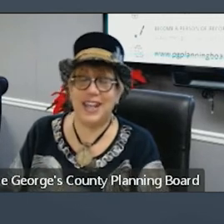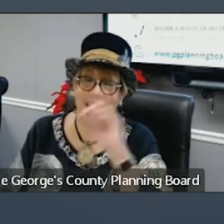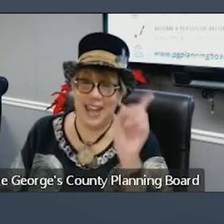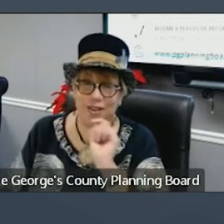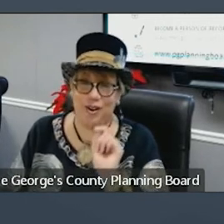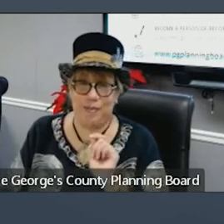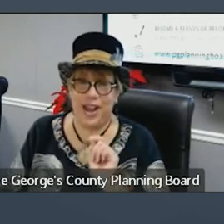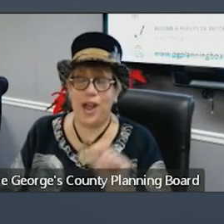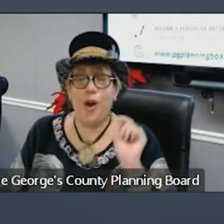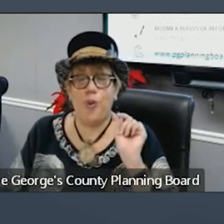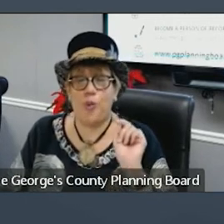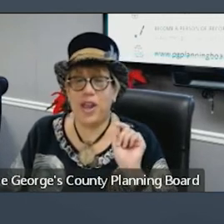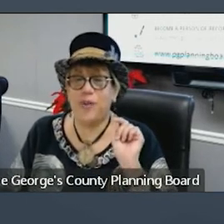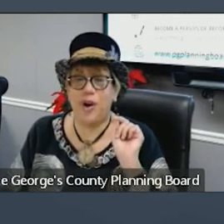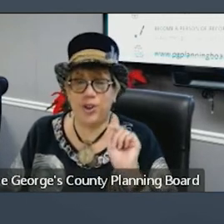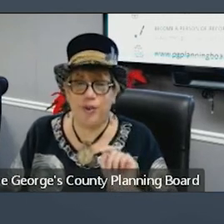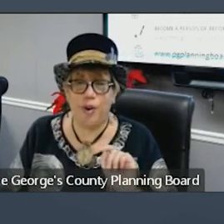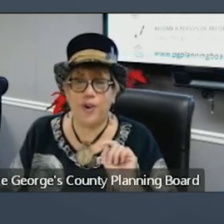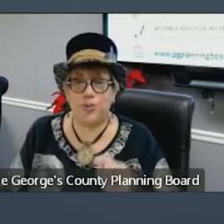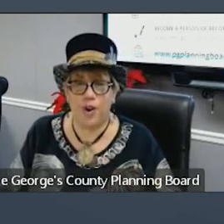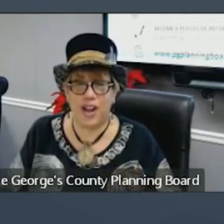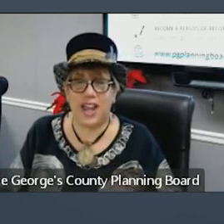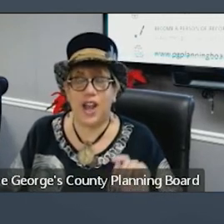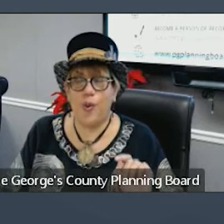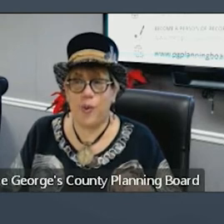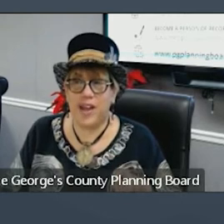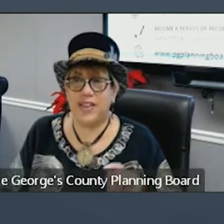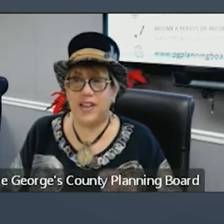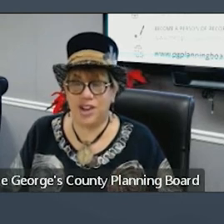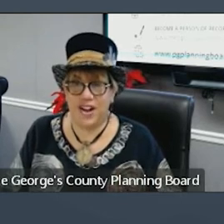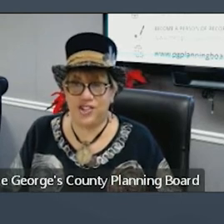incorporated. We look forward to working with Tara Jackson.